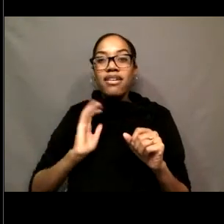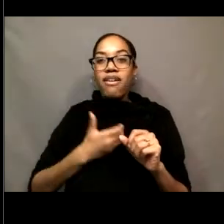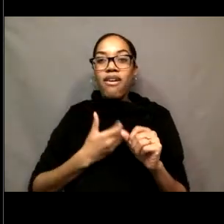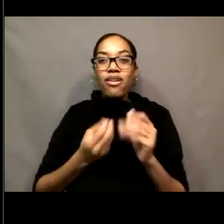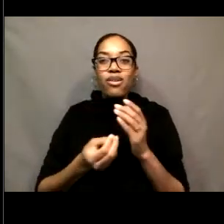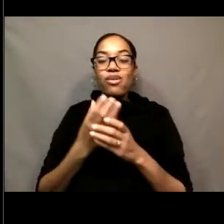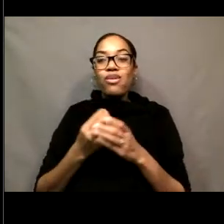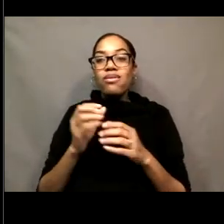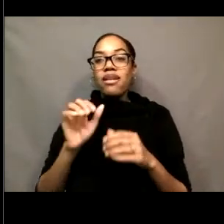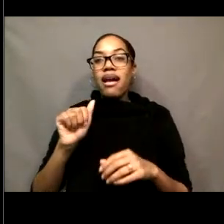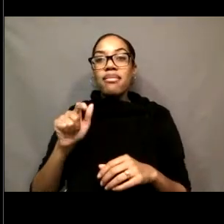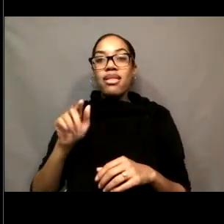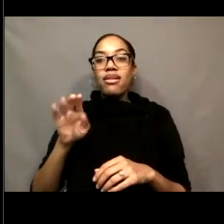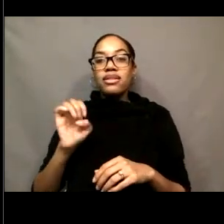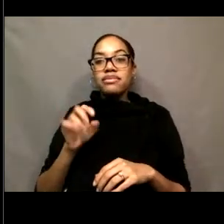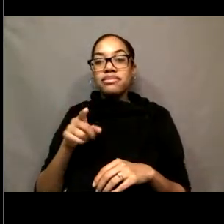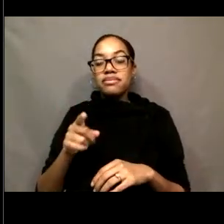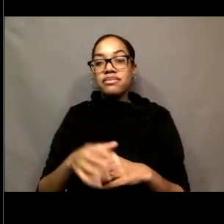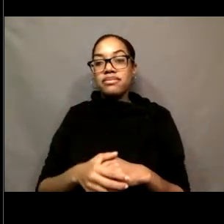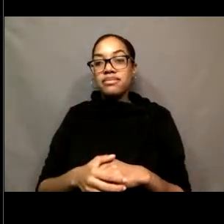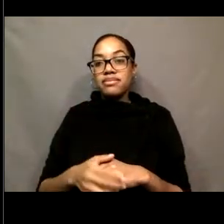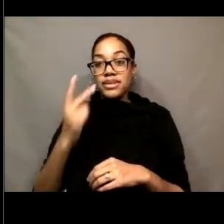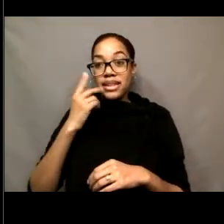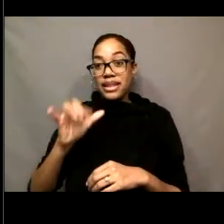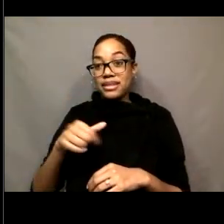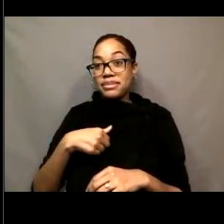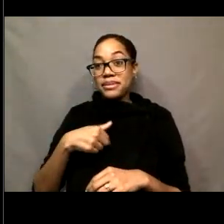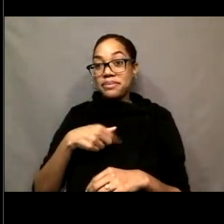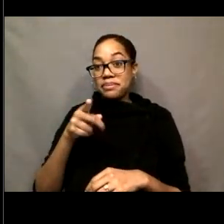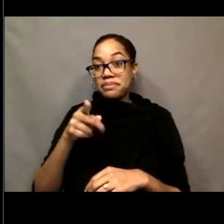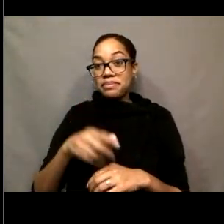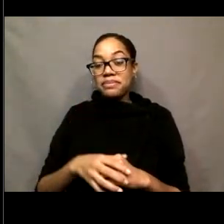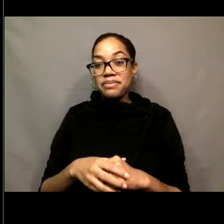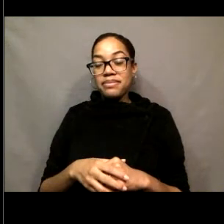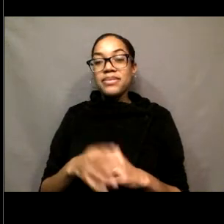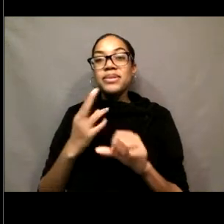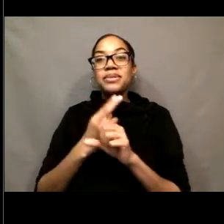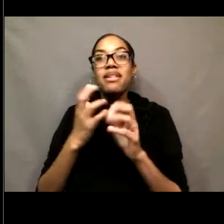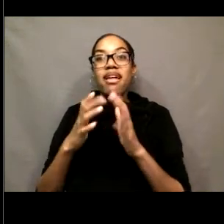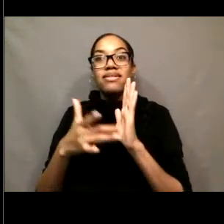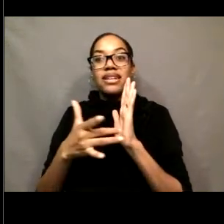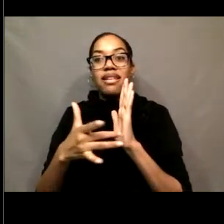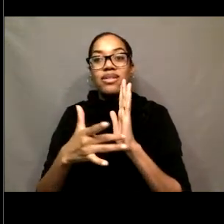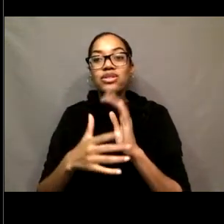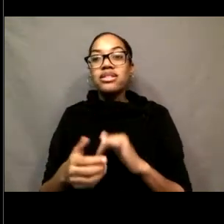And we use all sorts of technology to help us in this. We have fairly simple things like transect tapes.